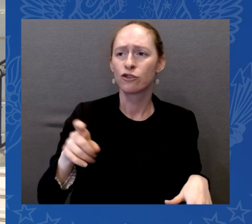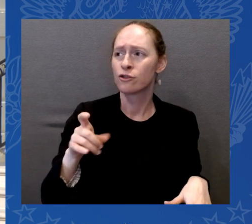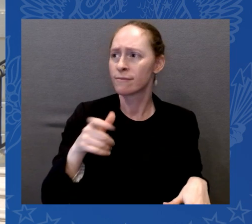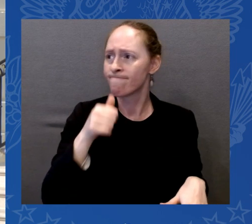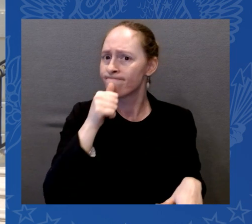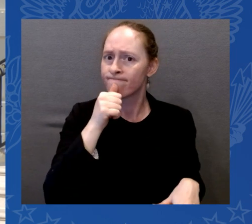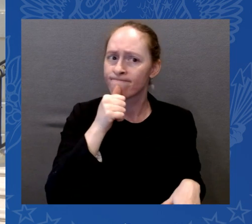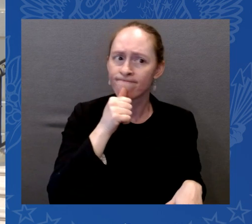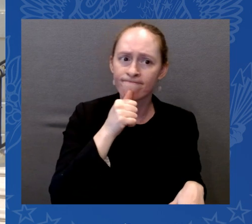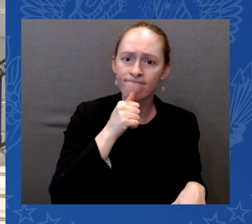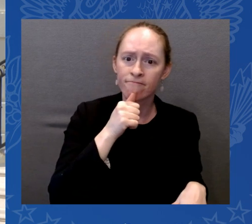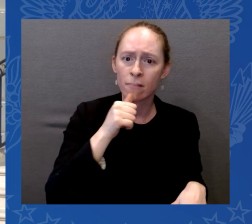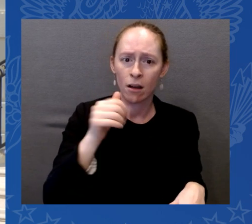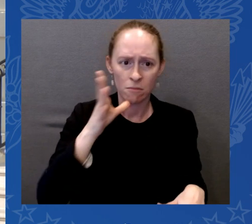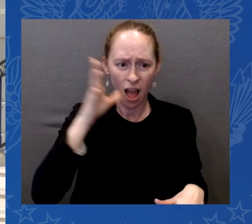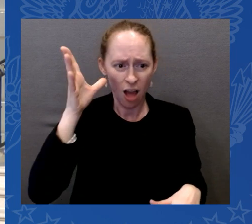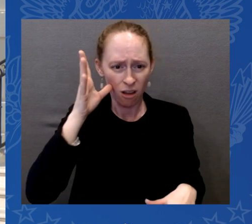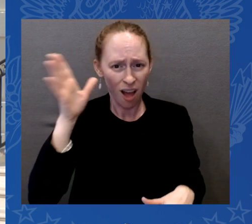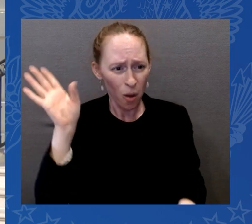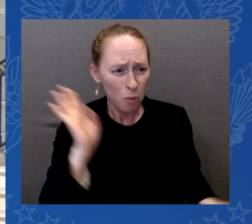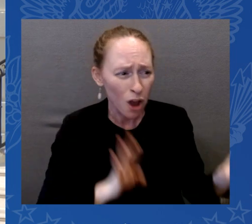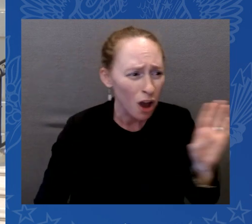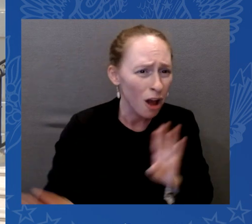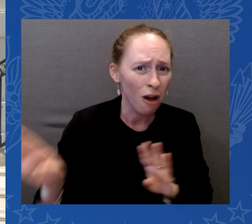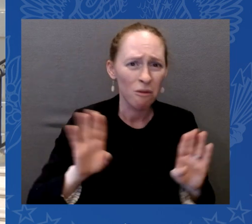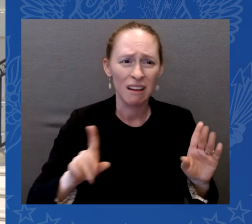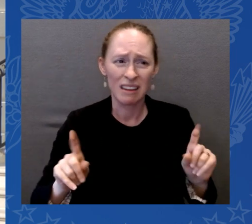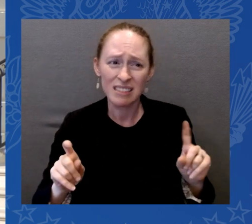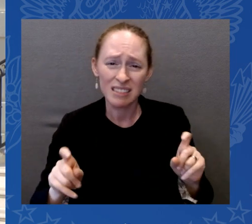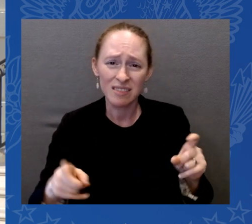to remove every lead pipe in America in ten years.